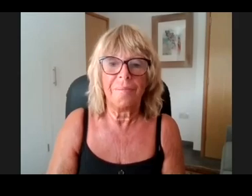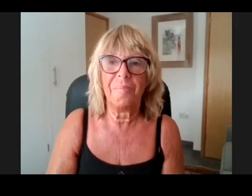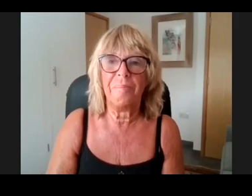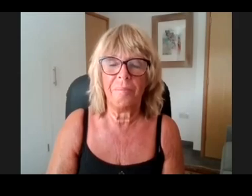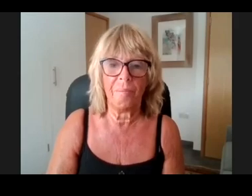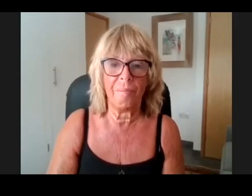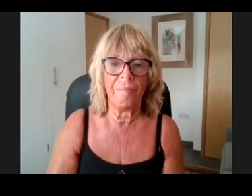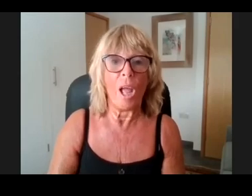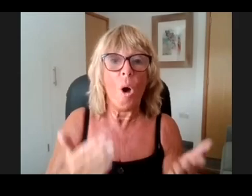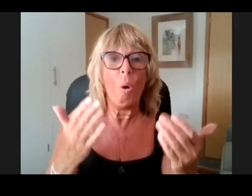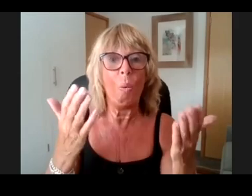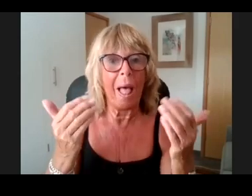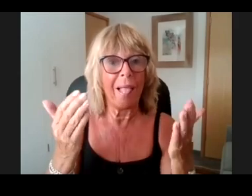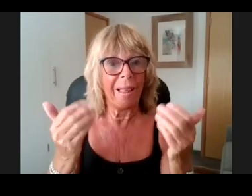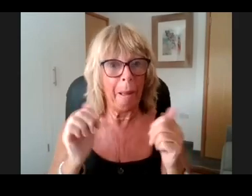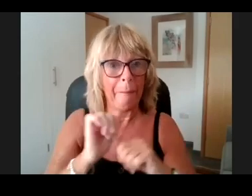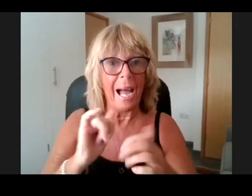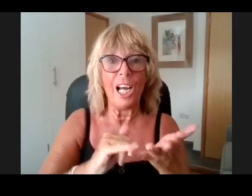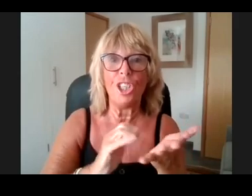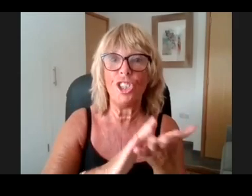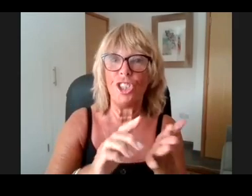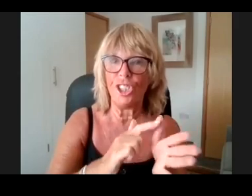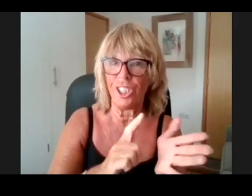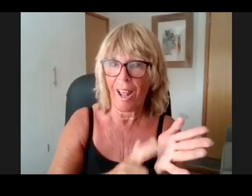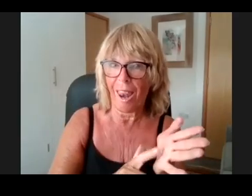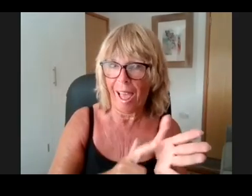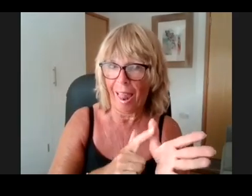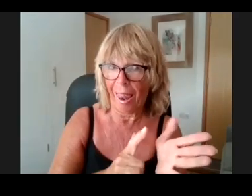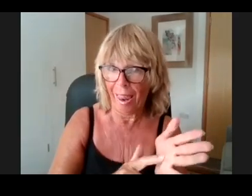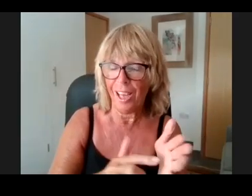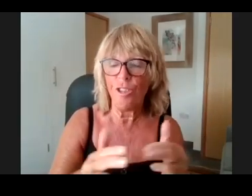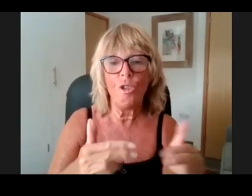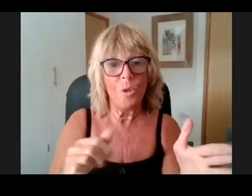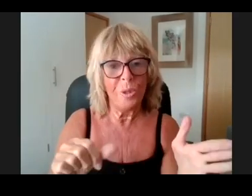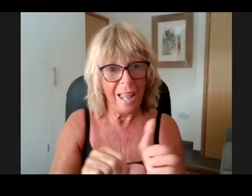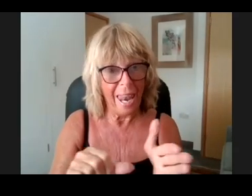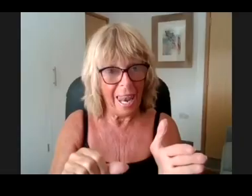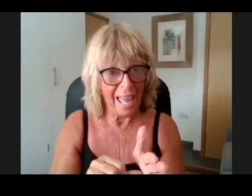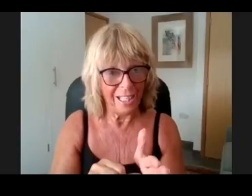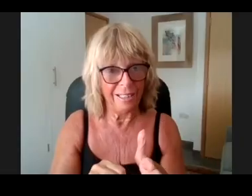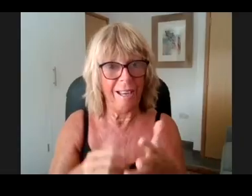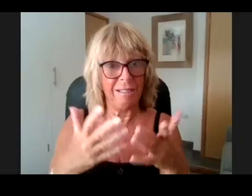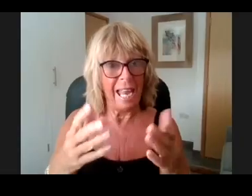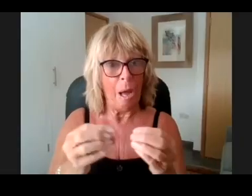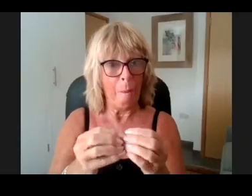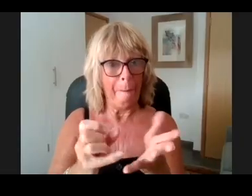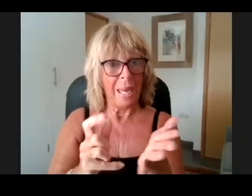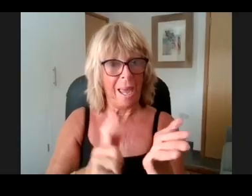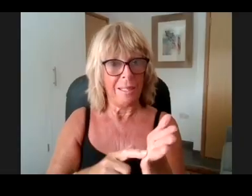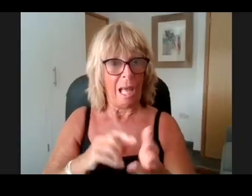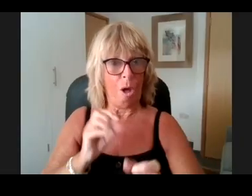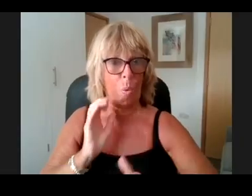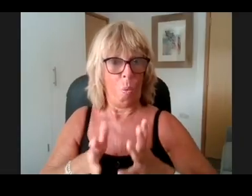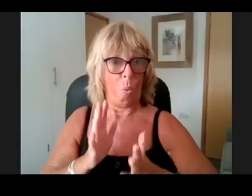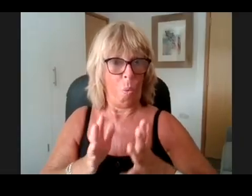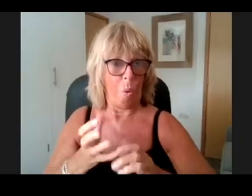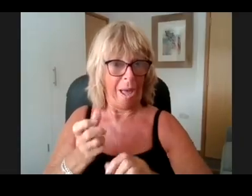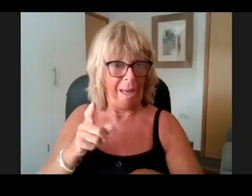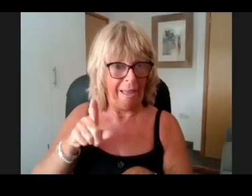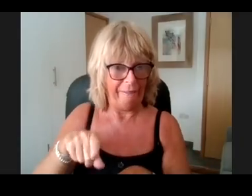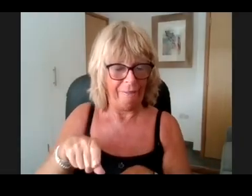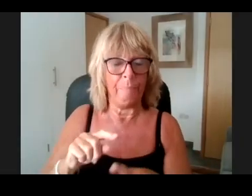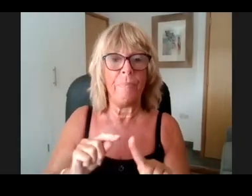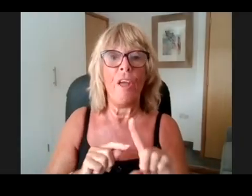welcome to our Shallal newsletter which we are putting into BSL today so our first event